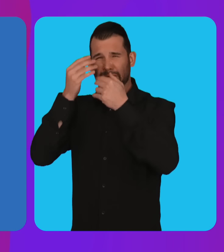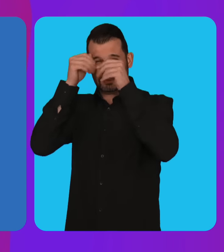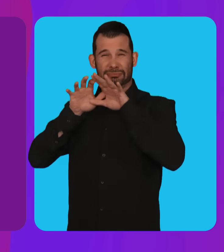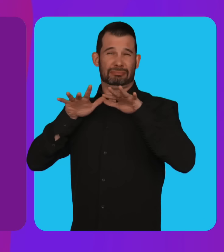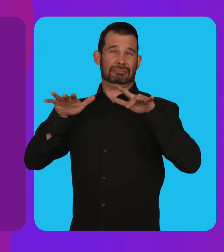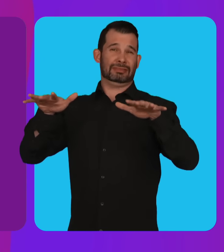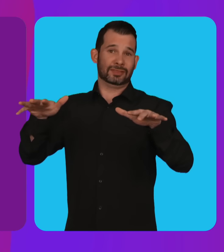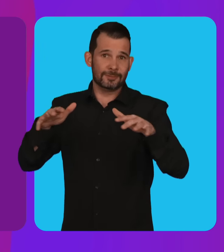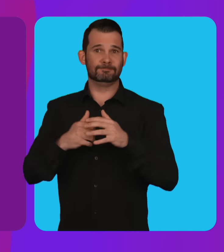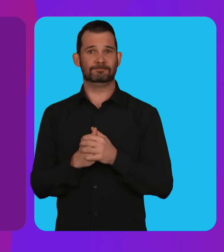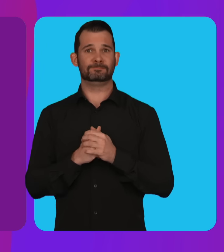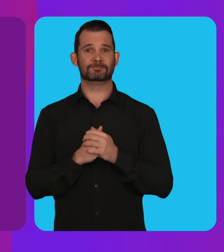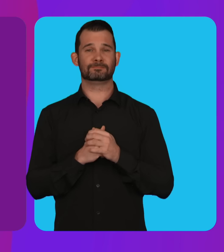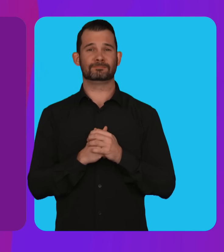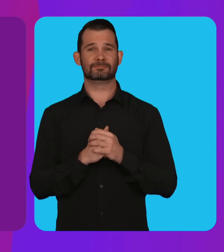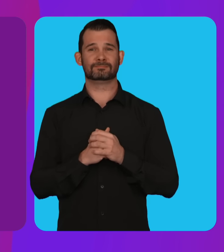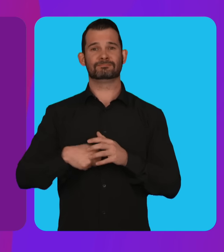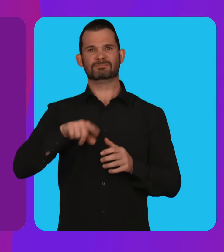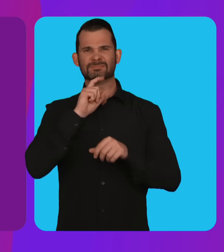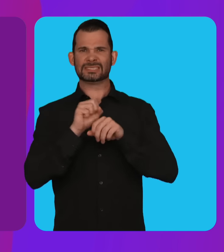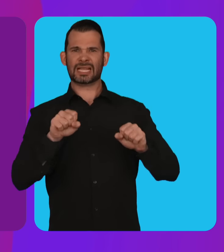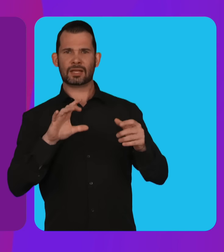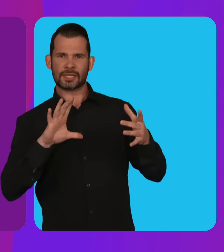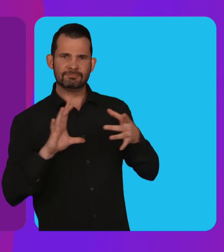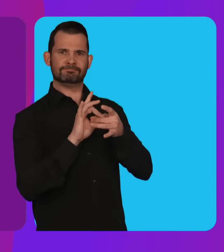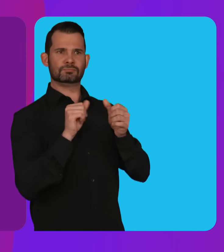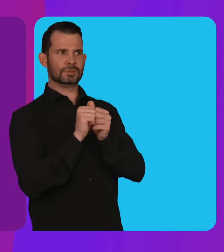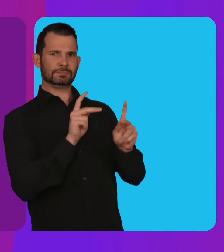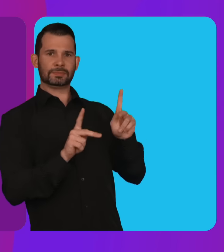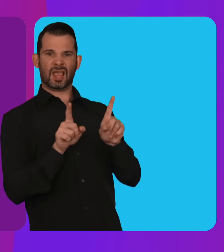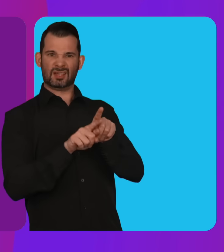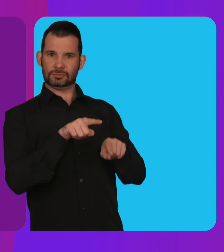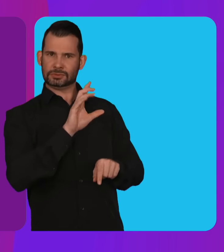And we can really connect with people as citizens, not as